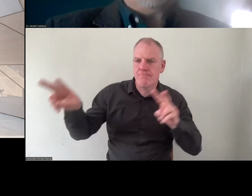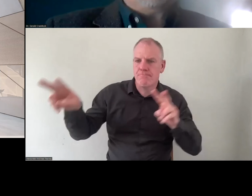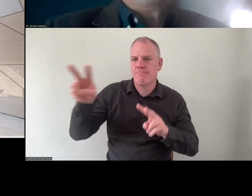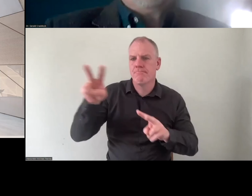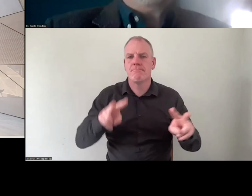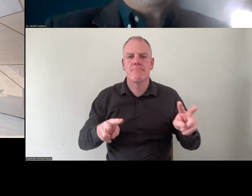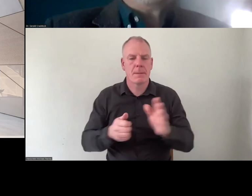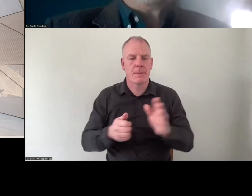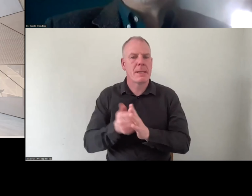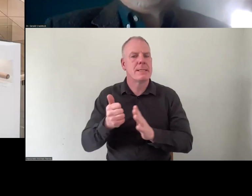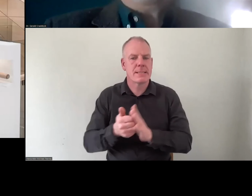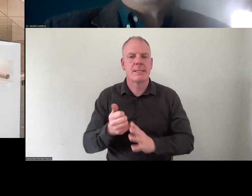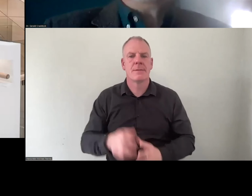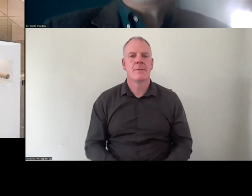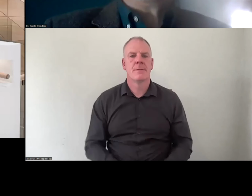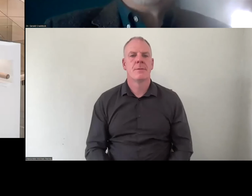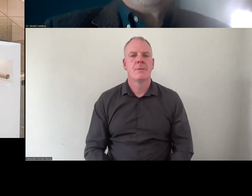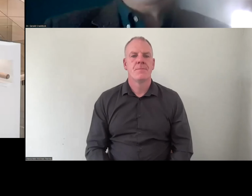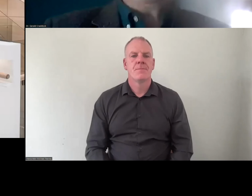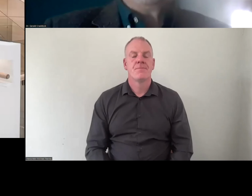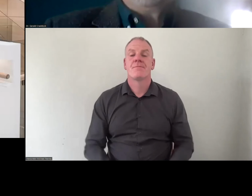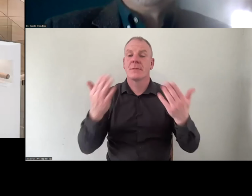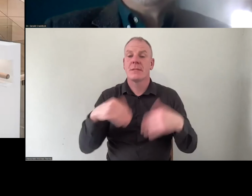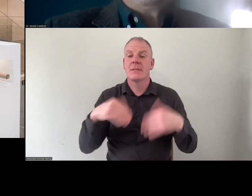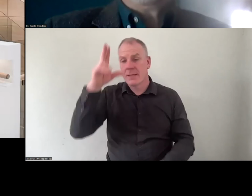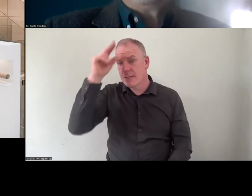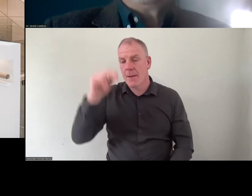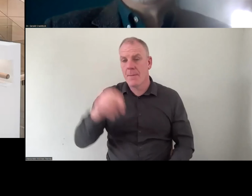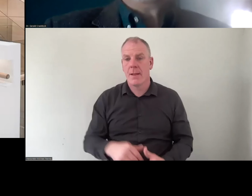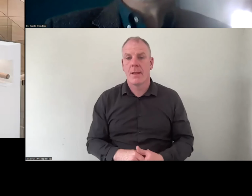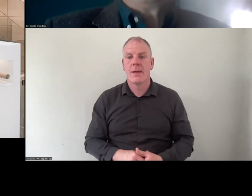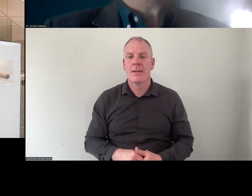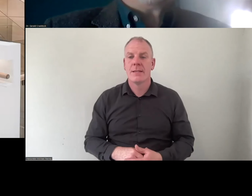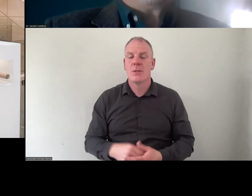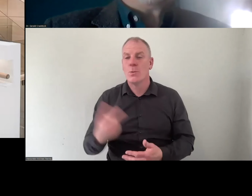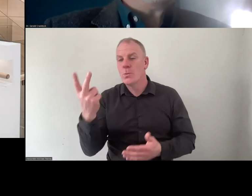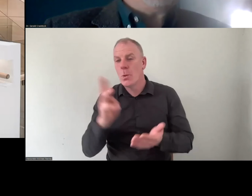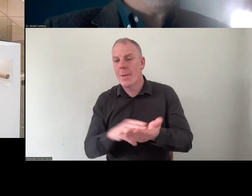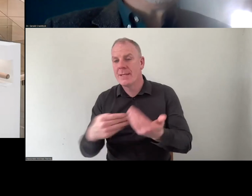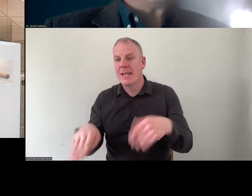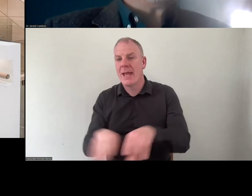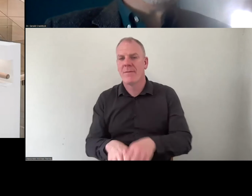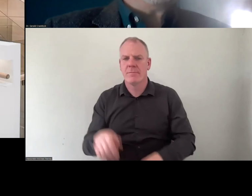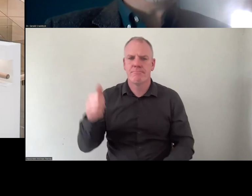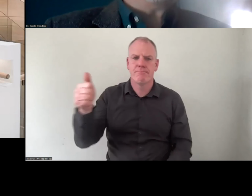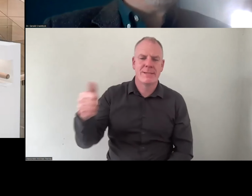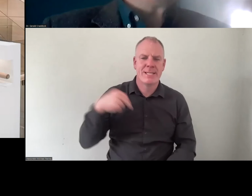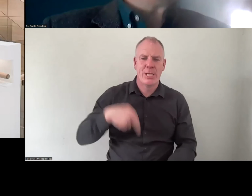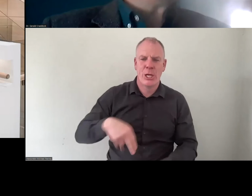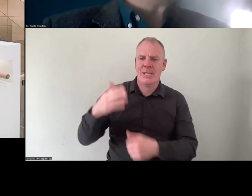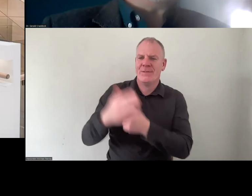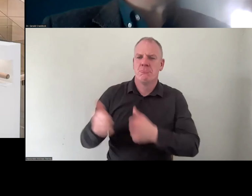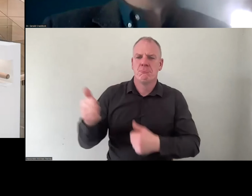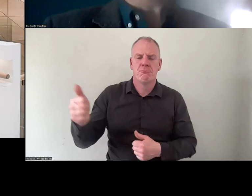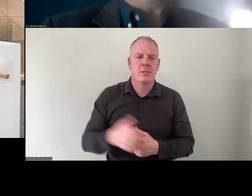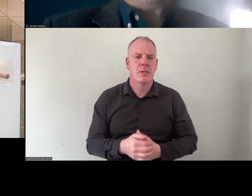Another example is... PÁDRAIG: Two minutes. Very good. Almost there. Two slides left, Pádraig.